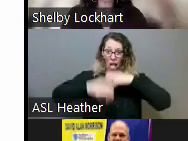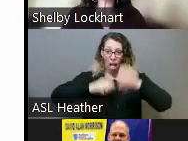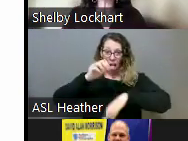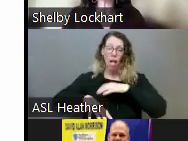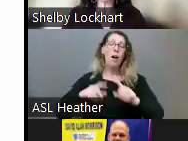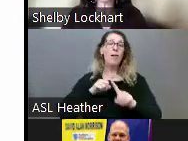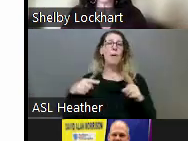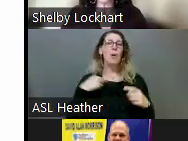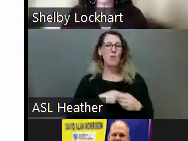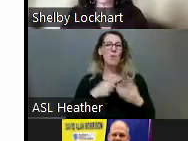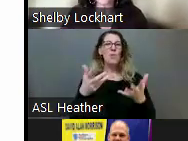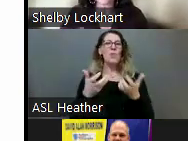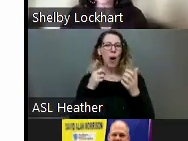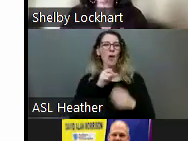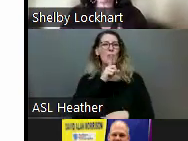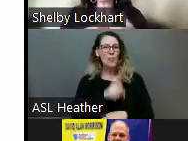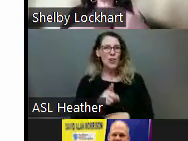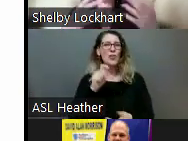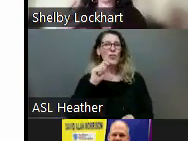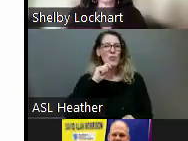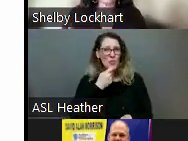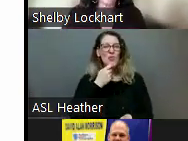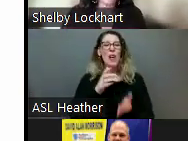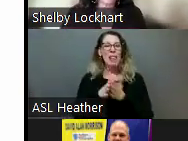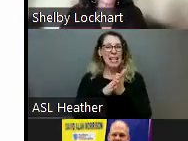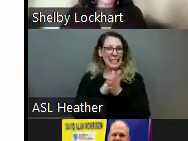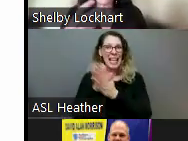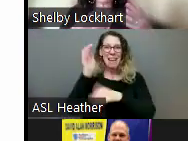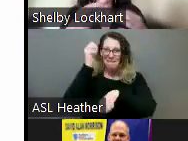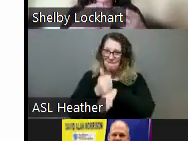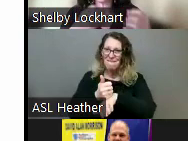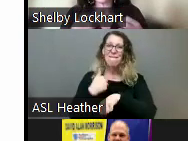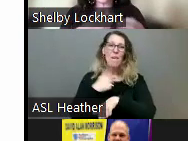put these really cool incentive programs in place, we want to go buy all these trinkets